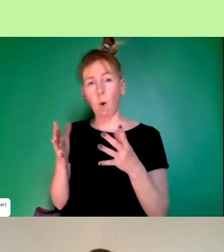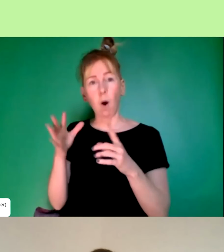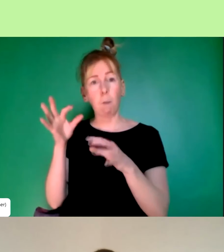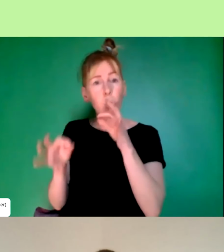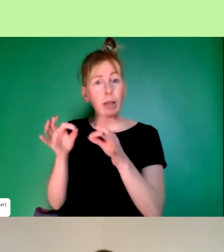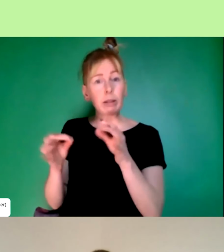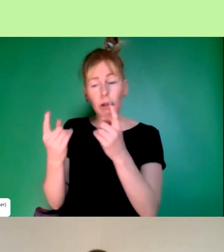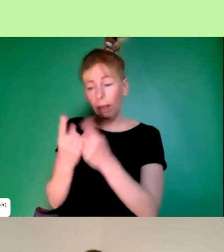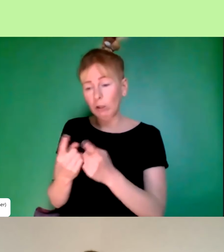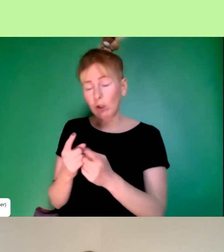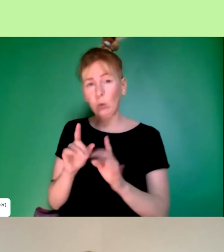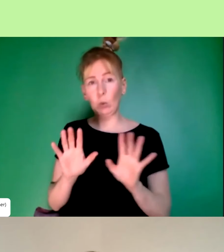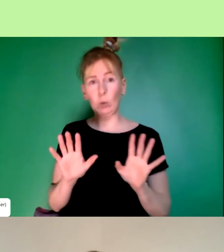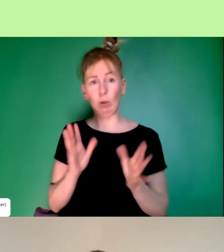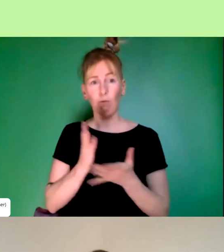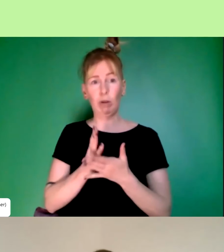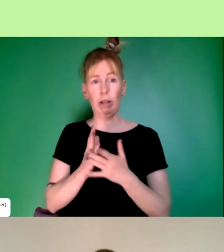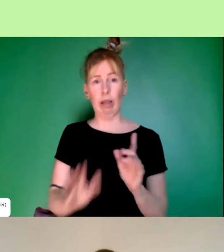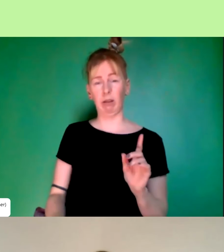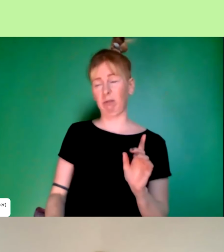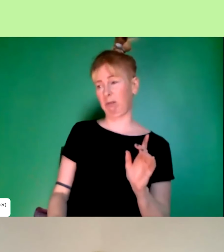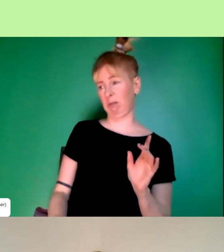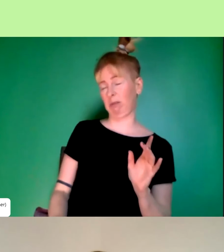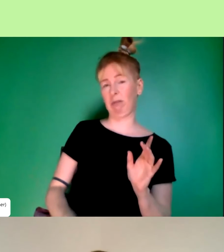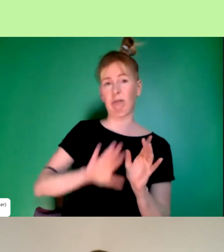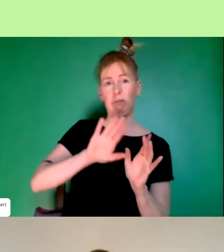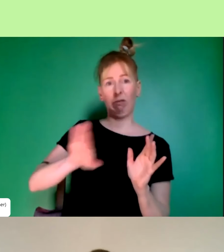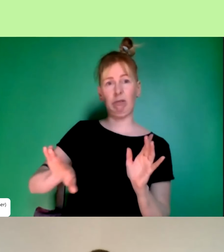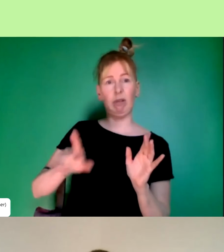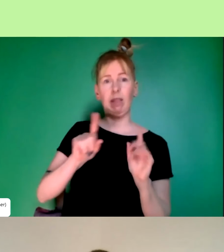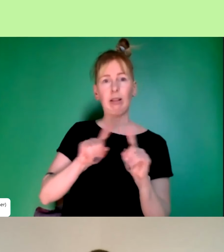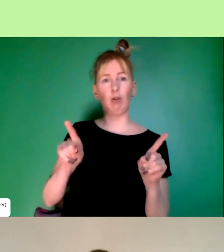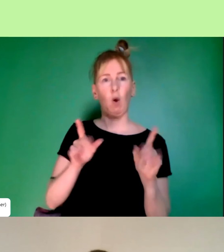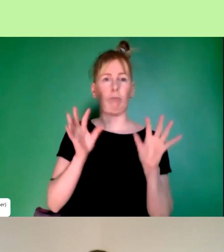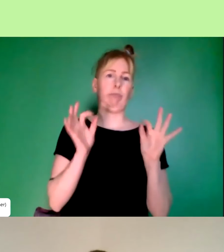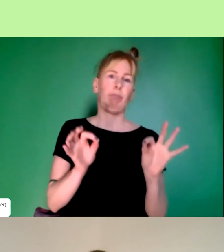a bit like, you know, that's not pure arts, you know, but actually, you know, when I think